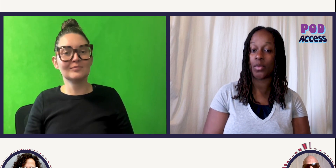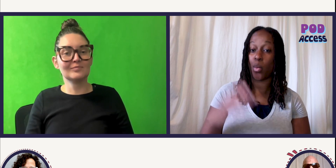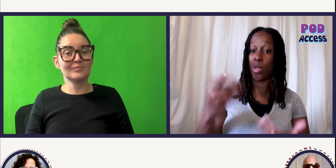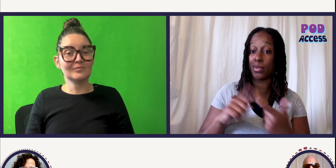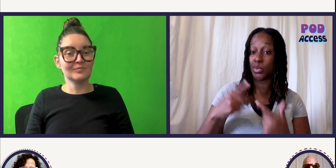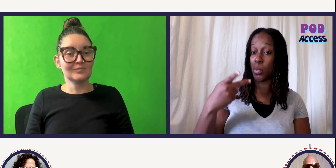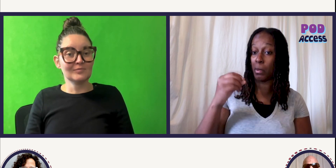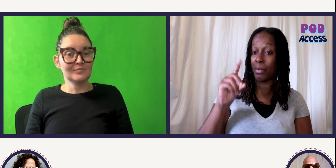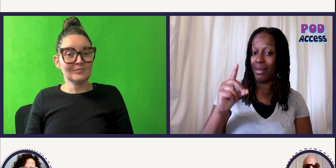Welcome to POD Ask Us.